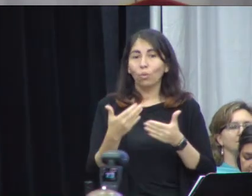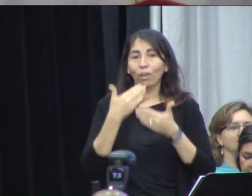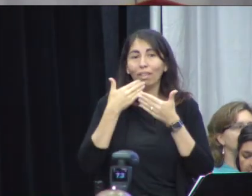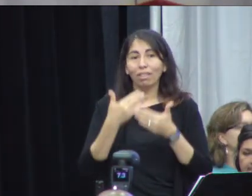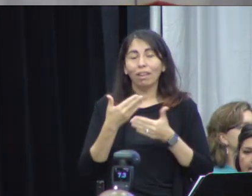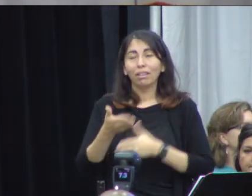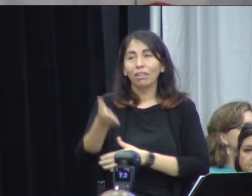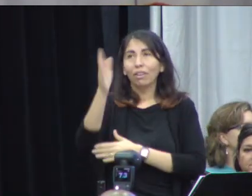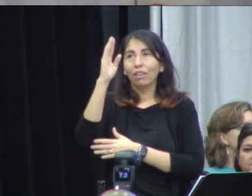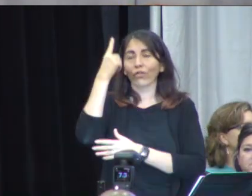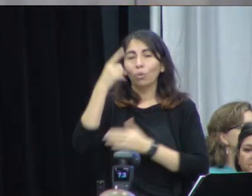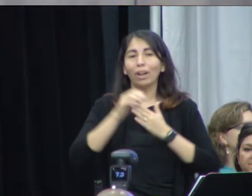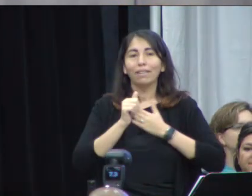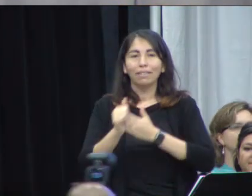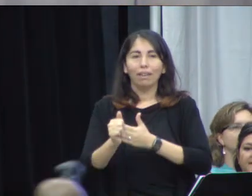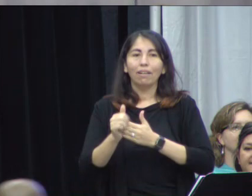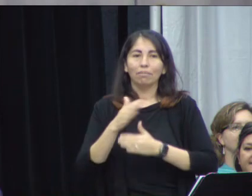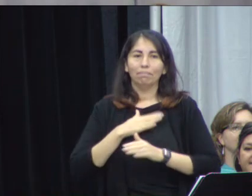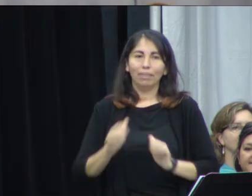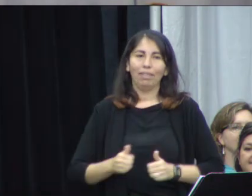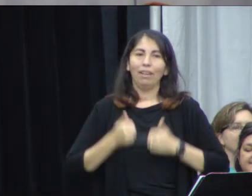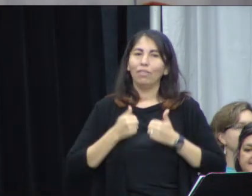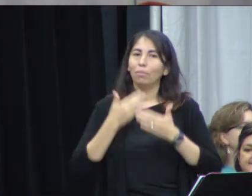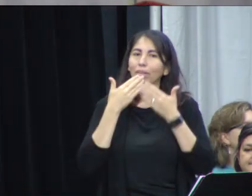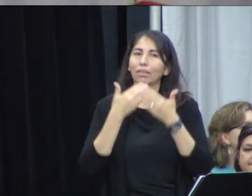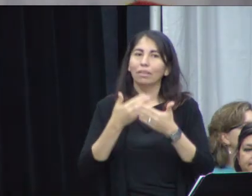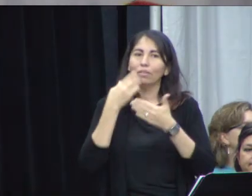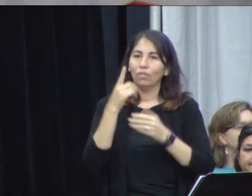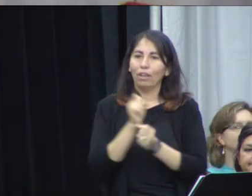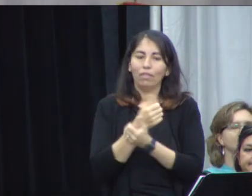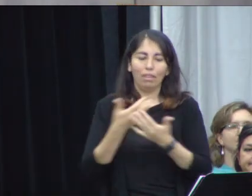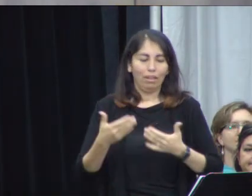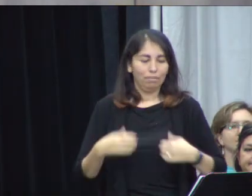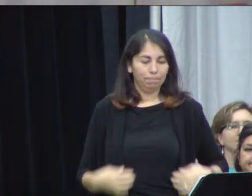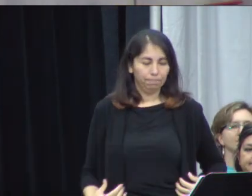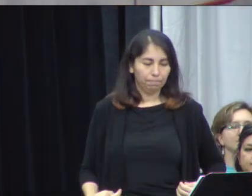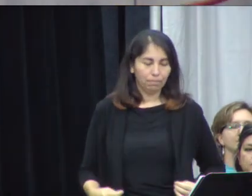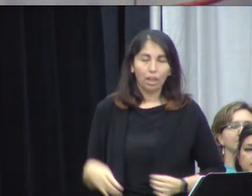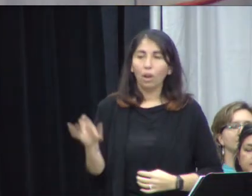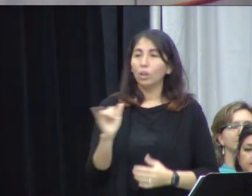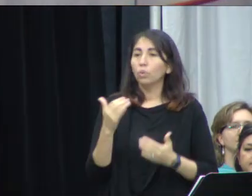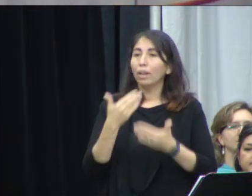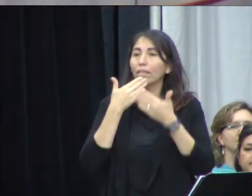for guiding me through my life. I am grateful for everything. I would also like to thank everyone today